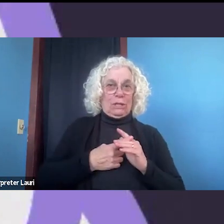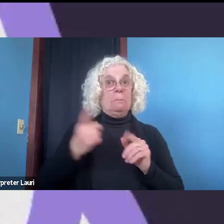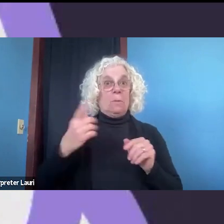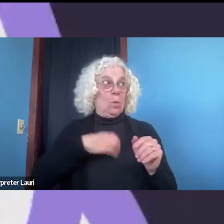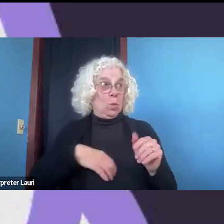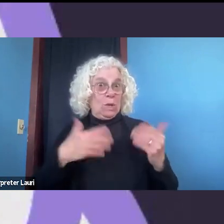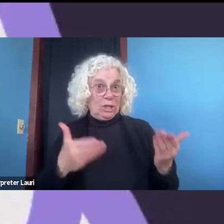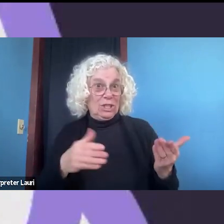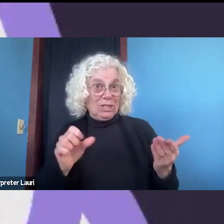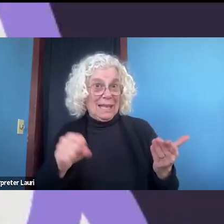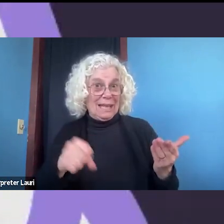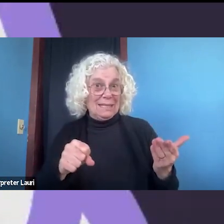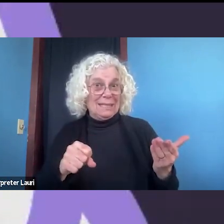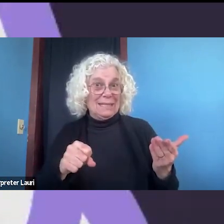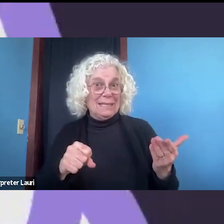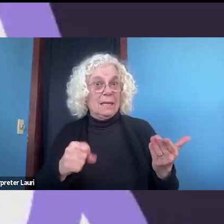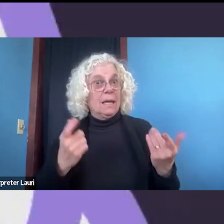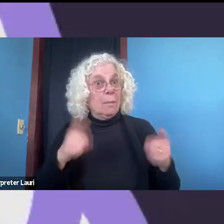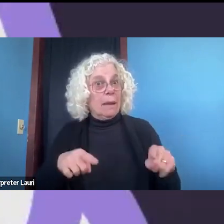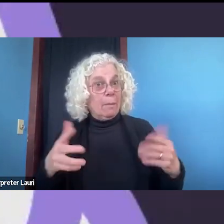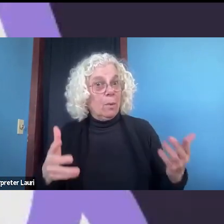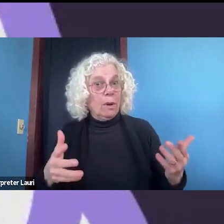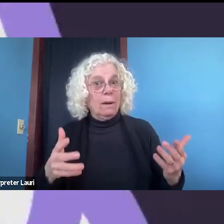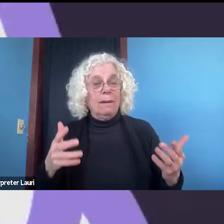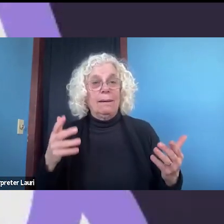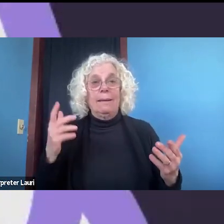But he last year and over the last many months